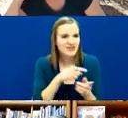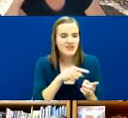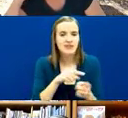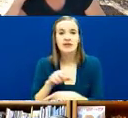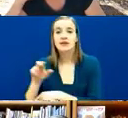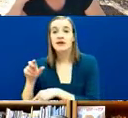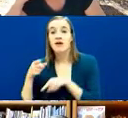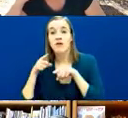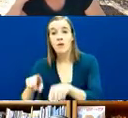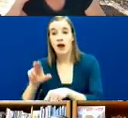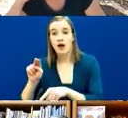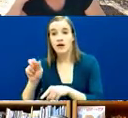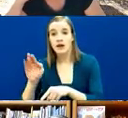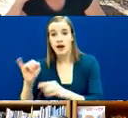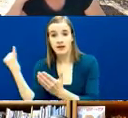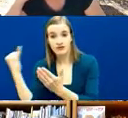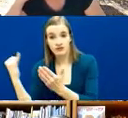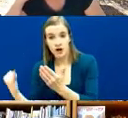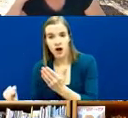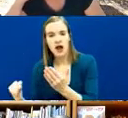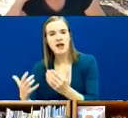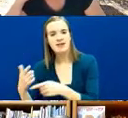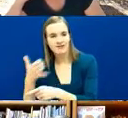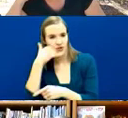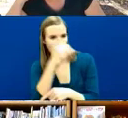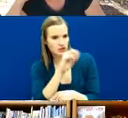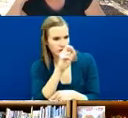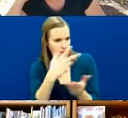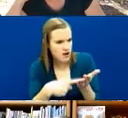while he was doing the illustrations. And I think he really captures that grit